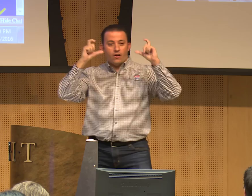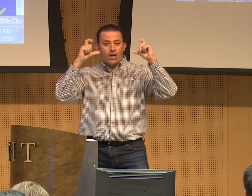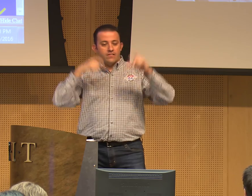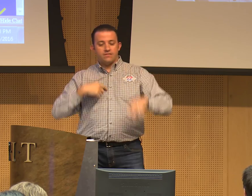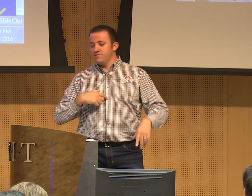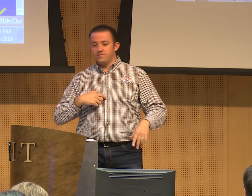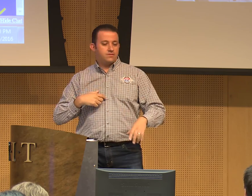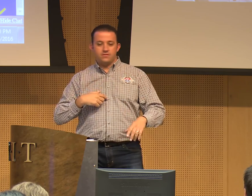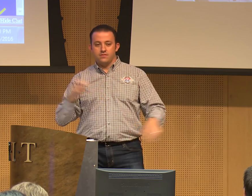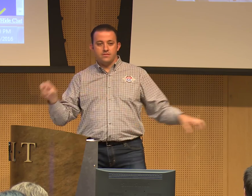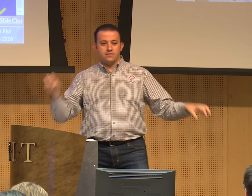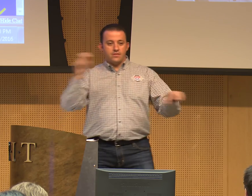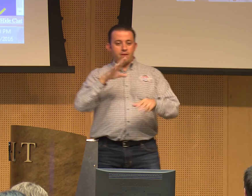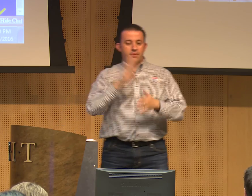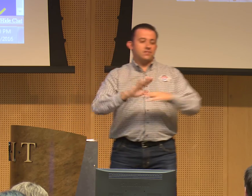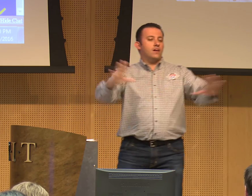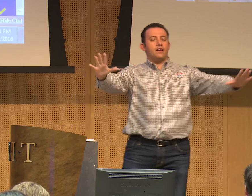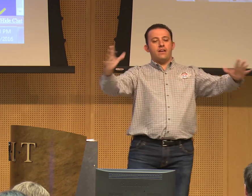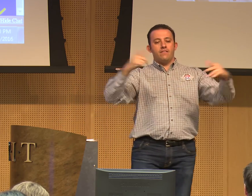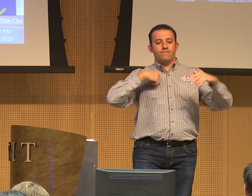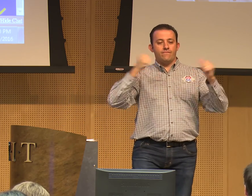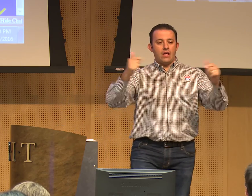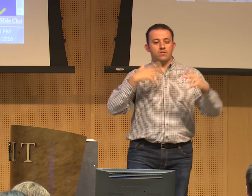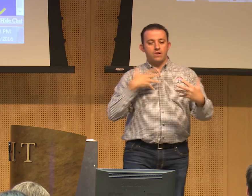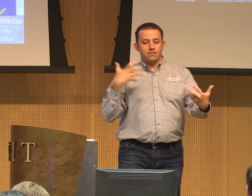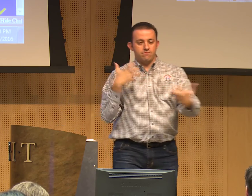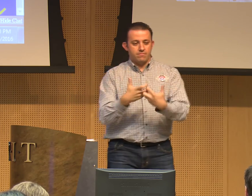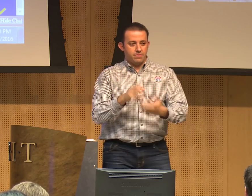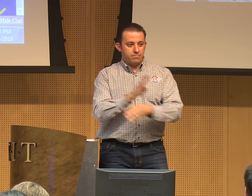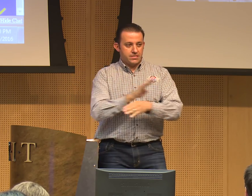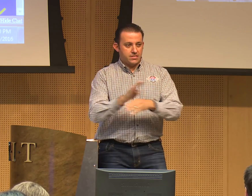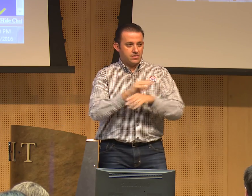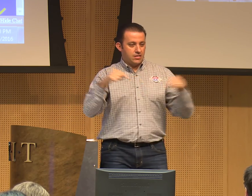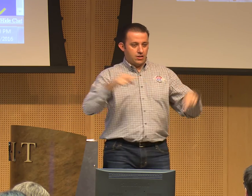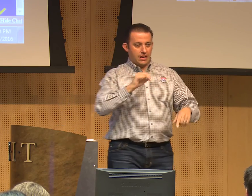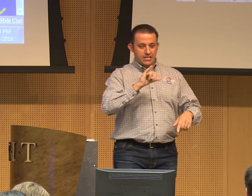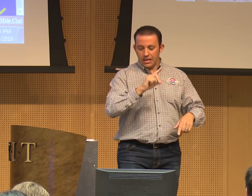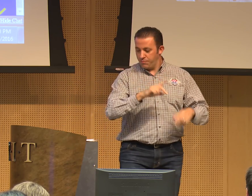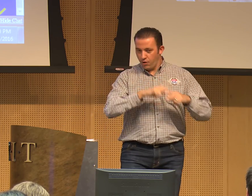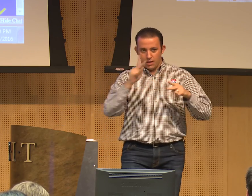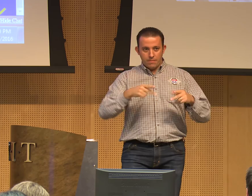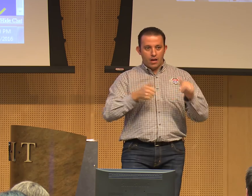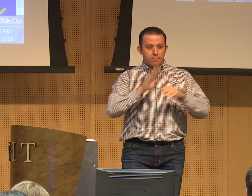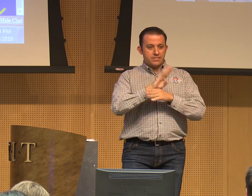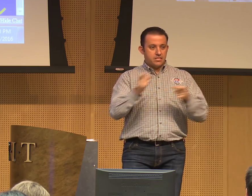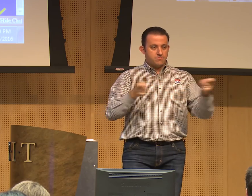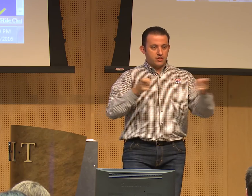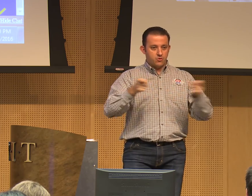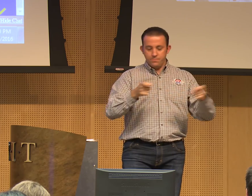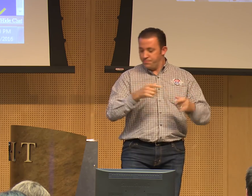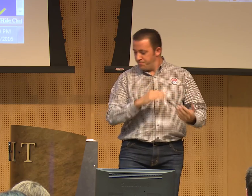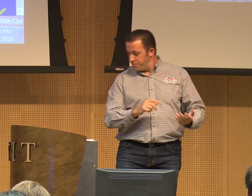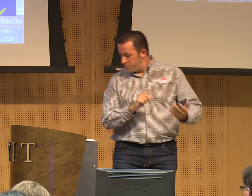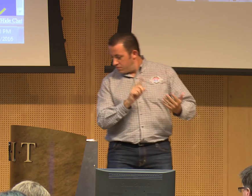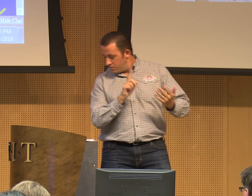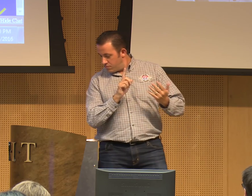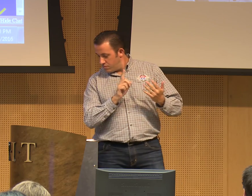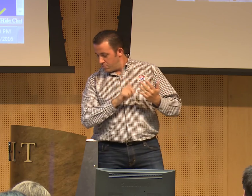Moved to photography, changed out my major one more time, got into the School of Business, got my degree in the School of Business Administration,